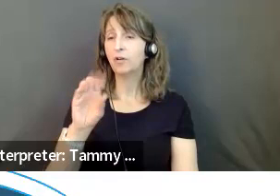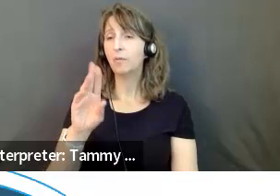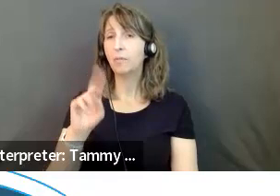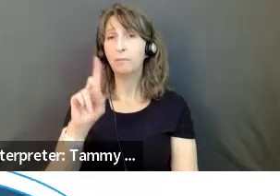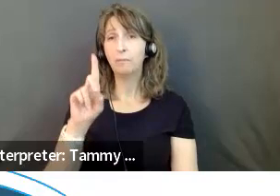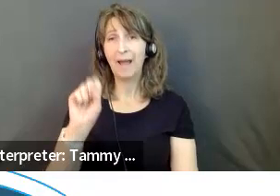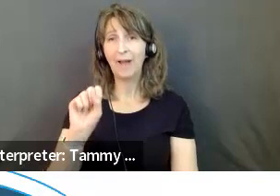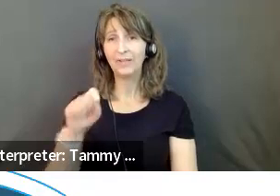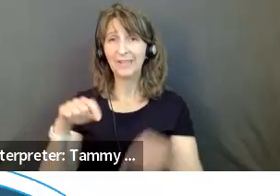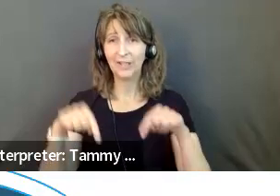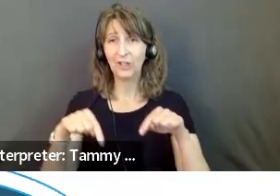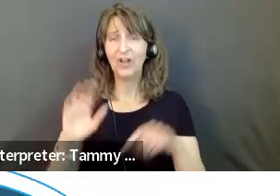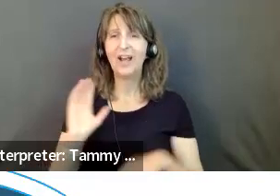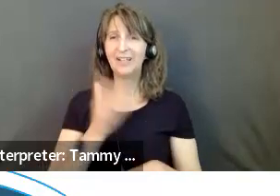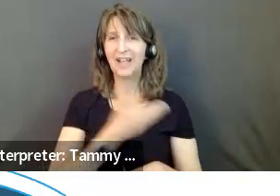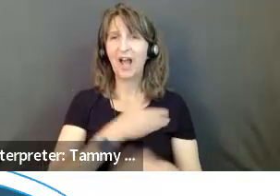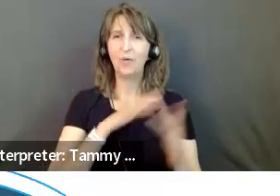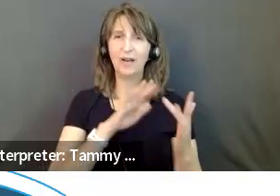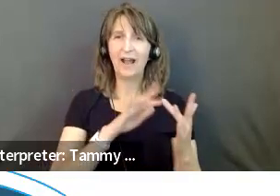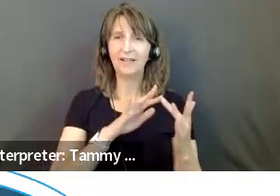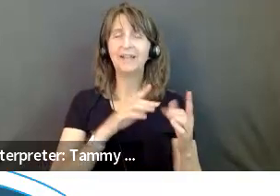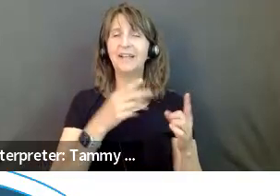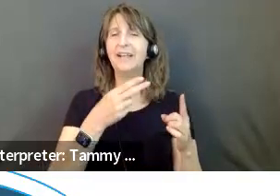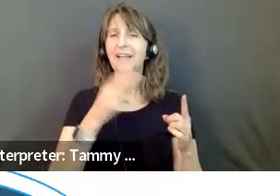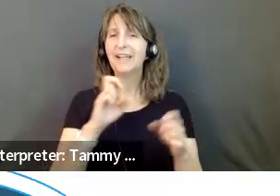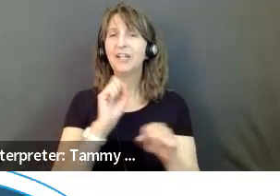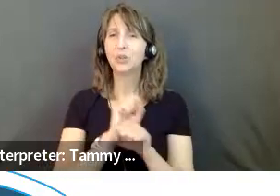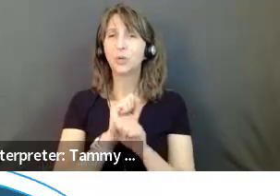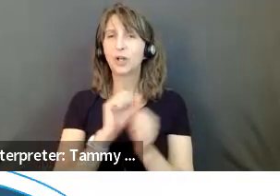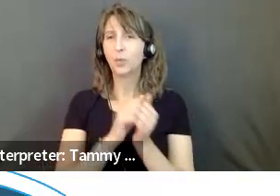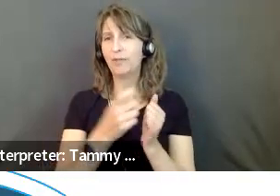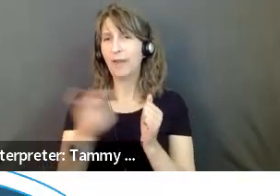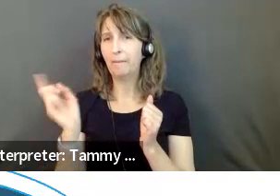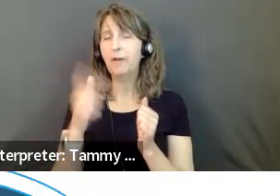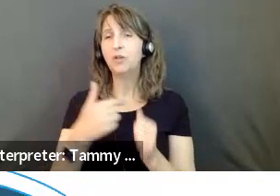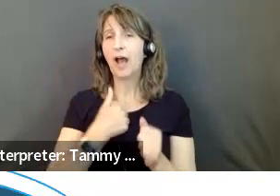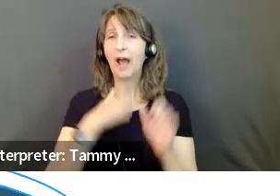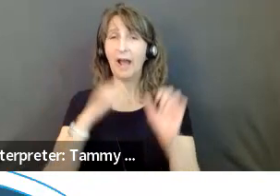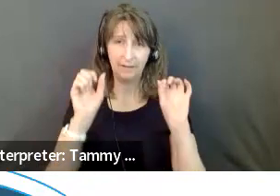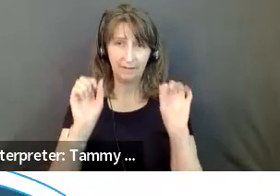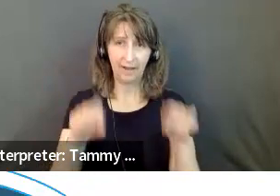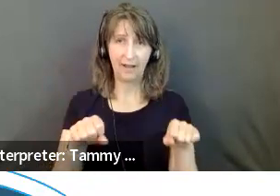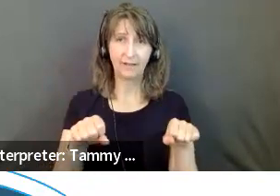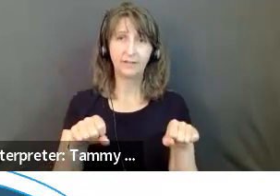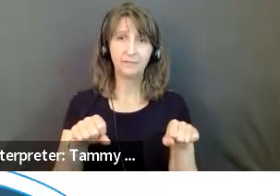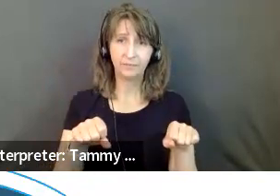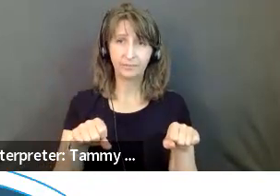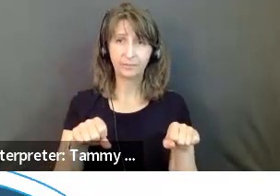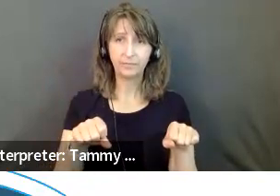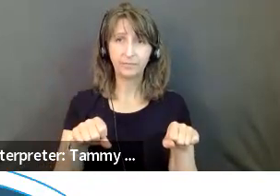Okay. And he's working with them so I can certainly